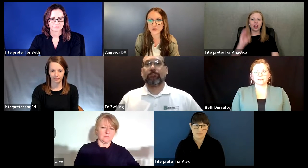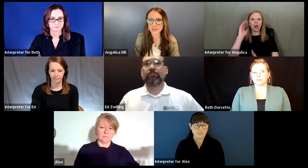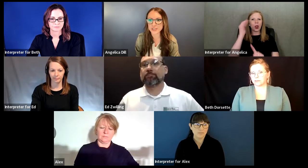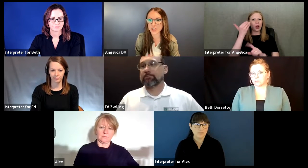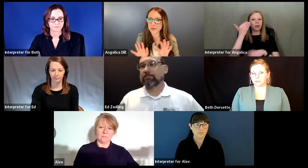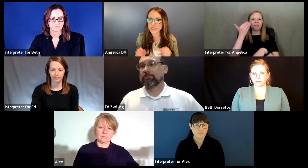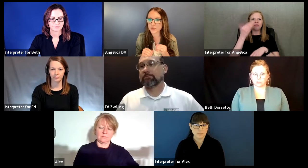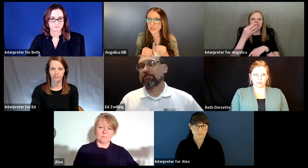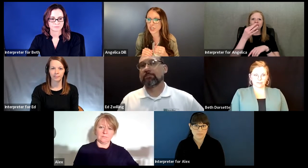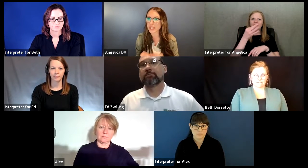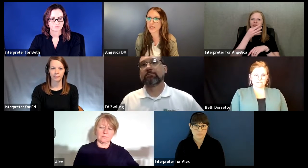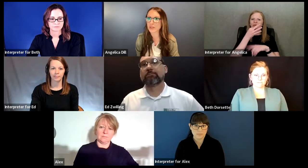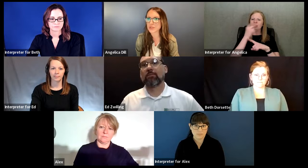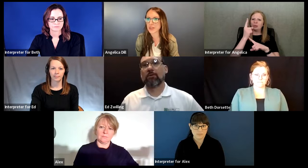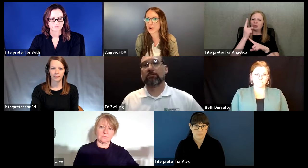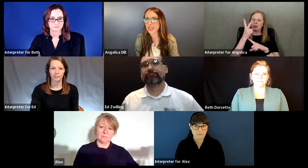Angelica Dill: All right. Looks like it's just a minute until everything is starting but I just wanted to check in